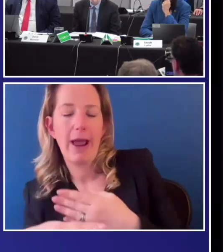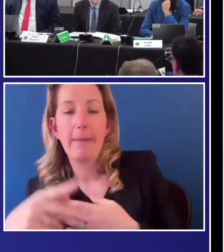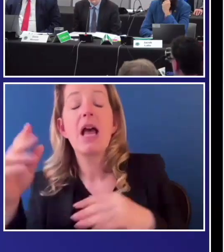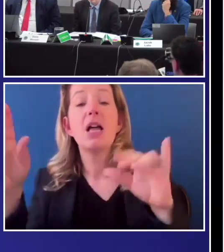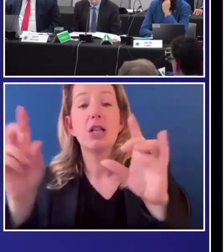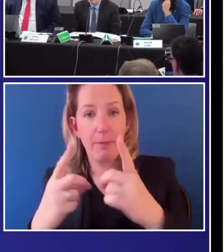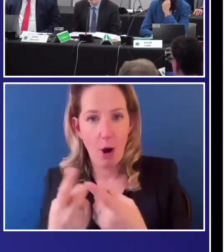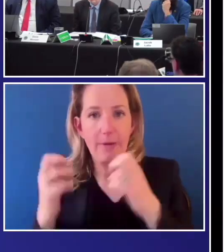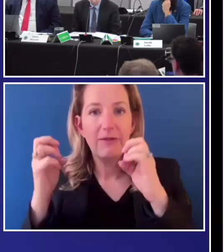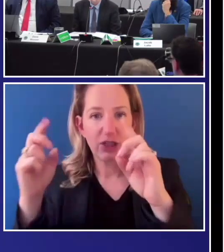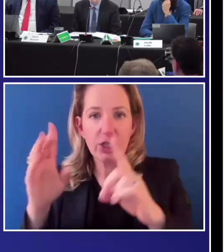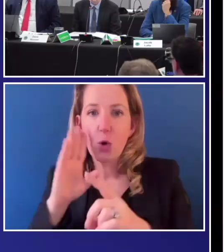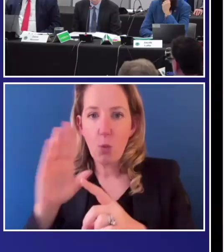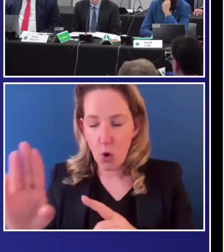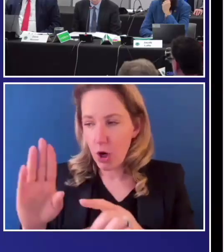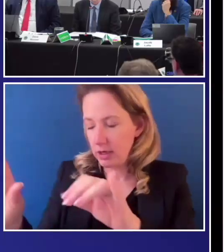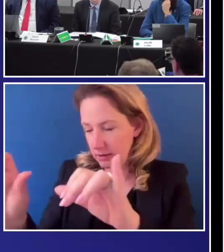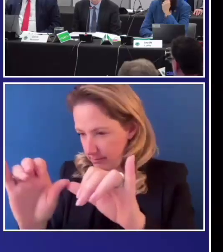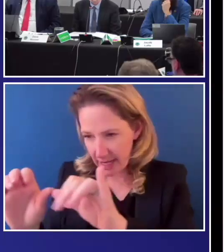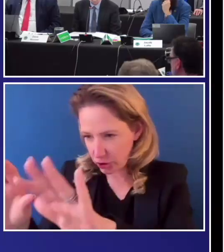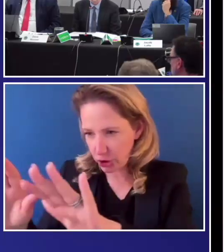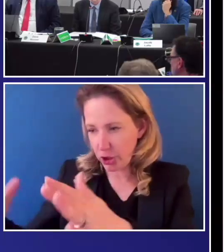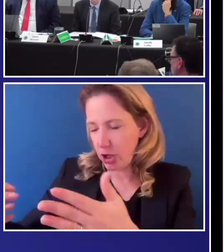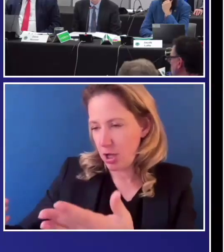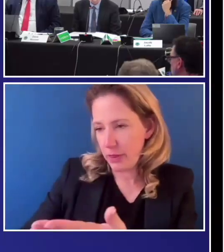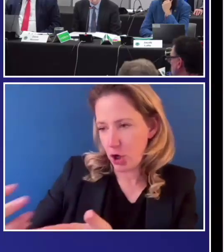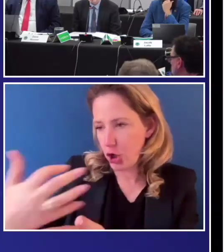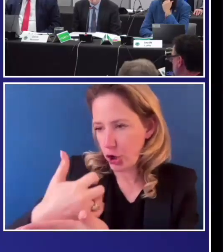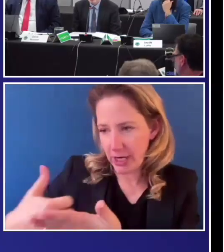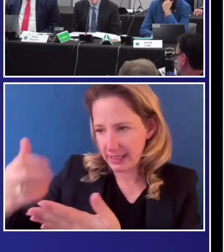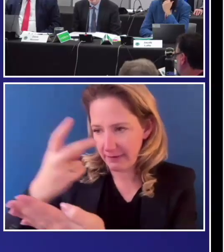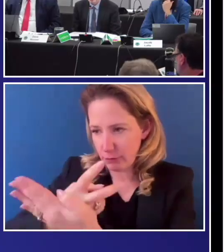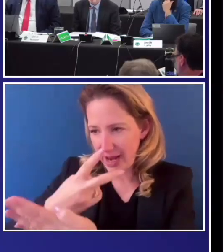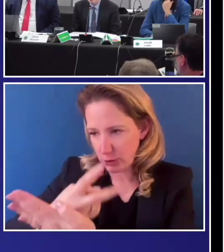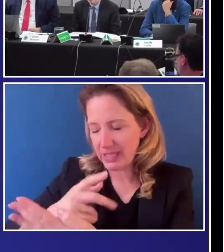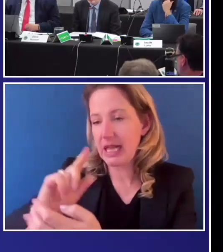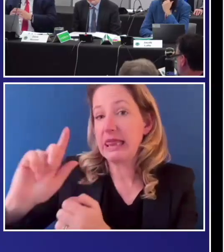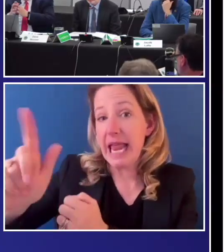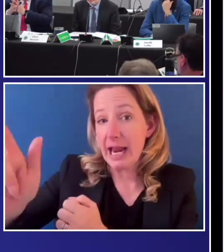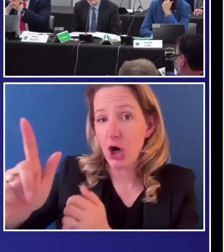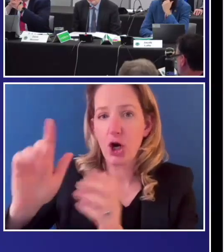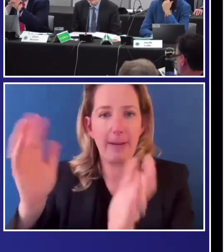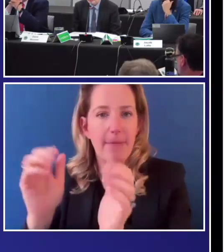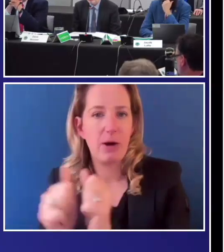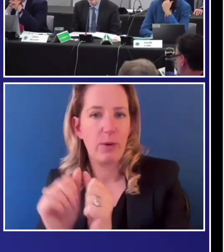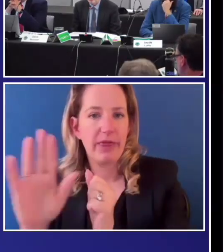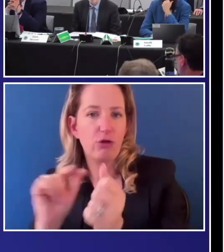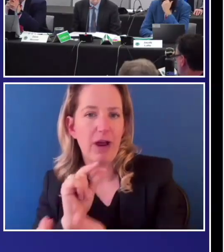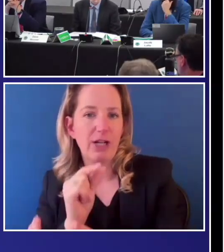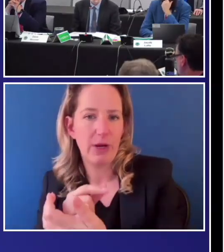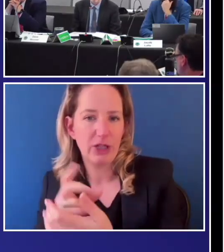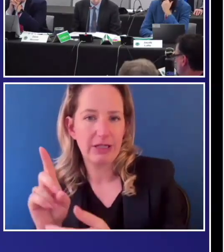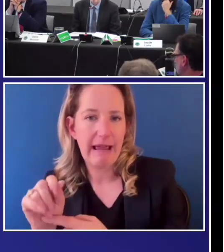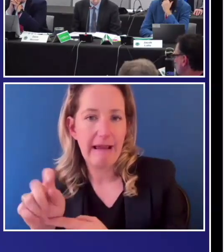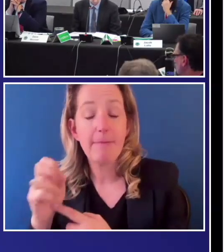earnings of graduates later compared with their graduation date, because there was an expectation that they